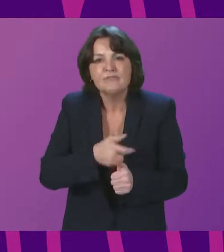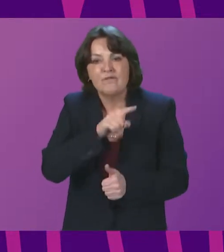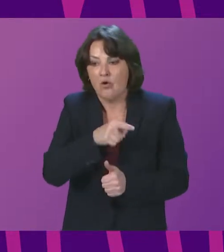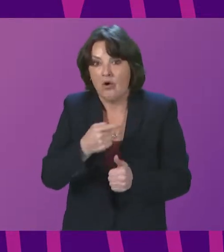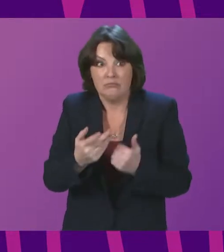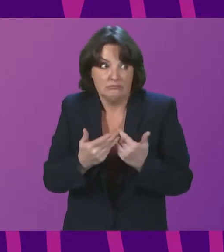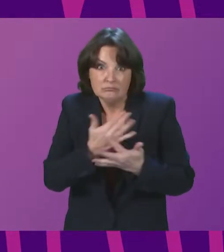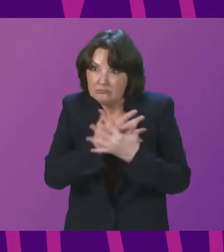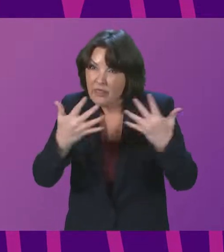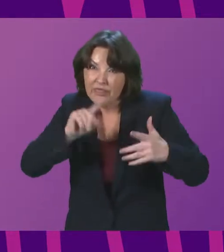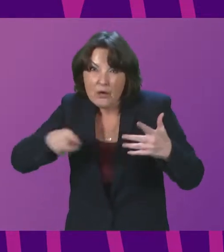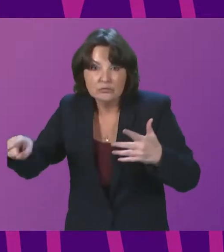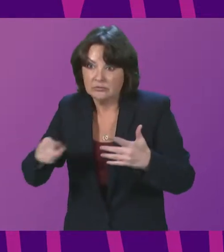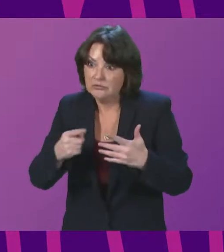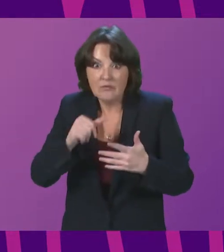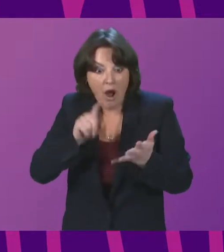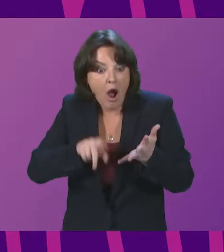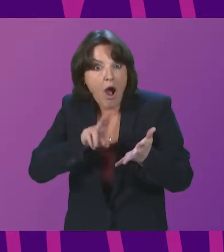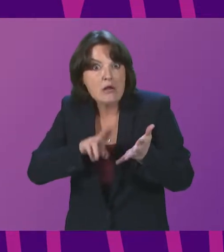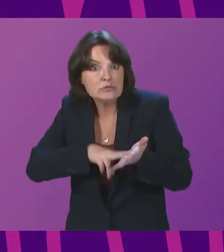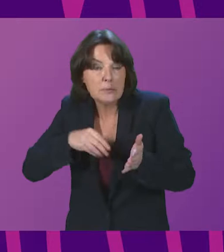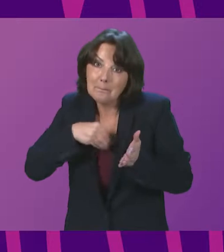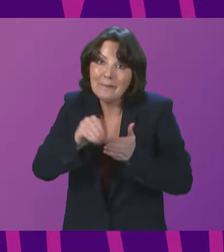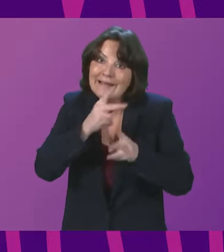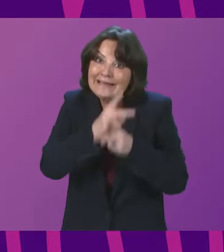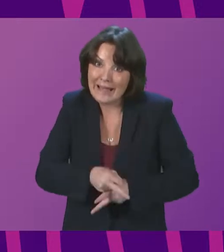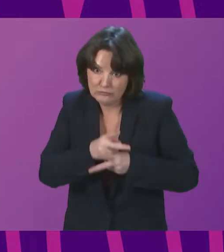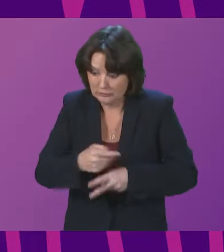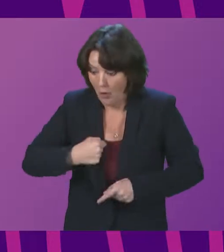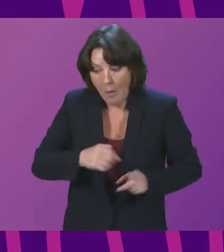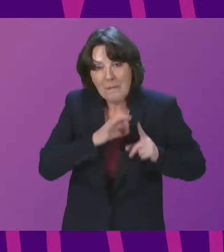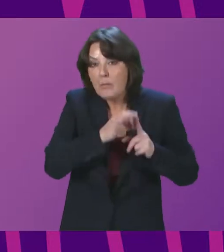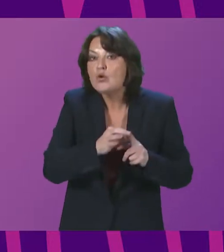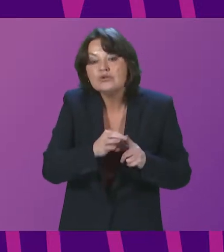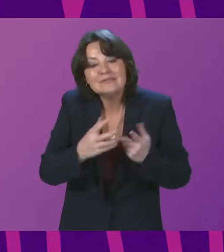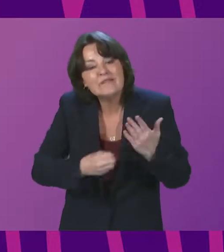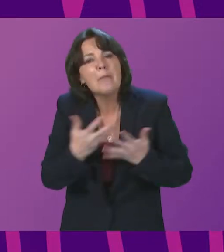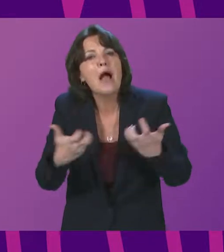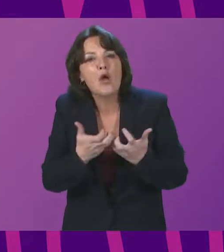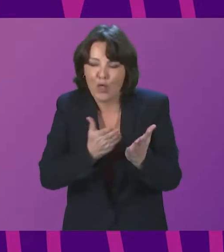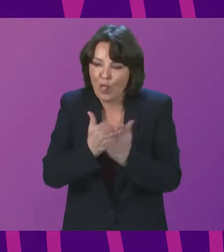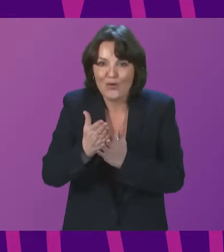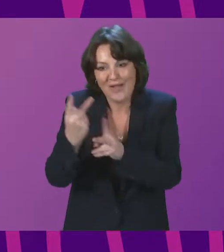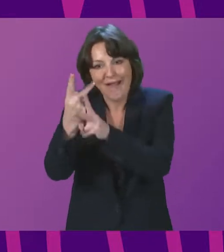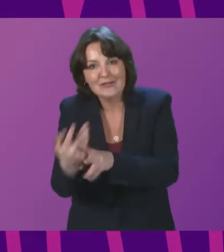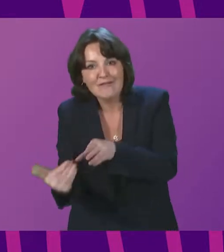That is in recognition of their vital contribution. Our proposals have been developed with carers and support organisations, and the consultation